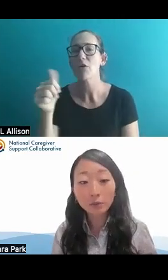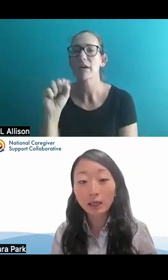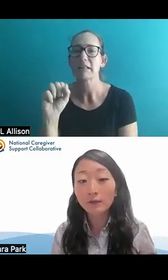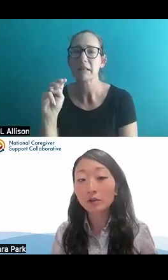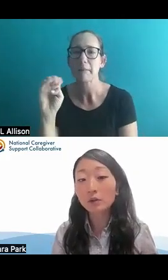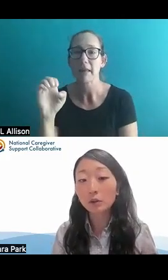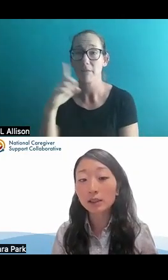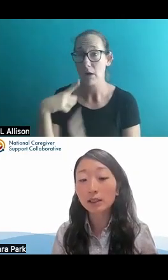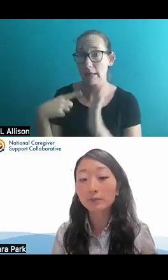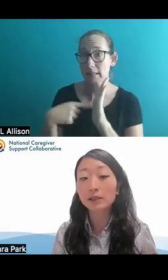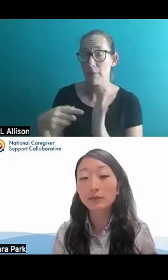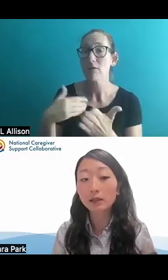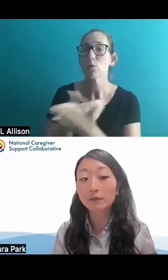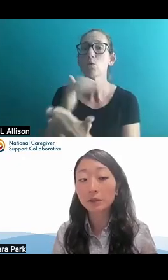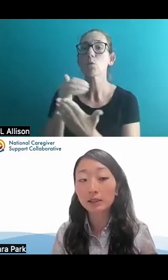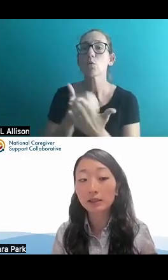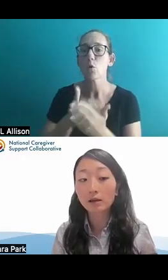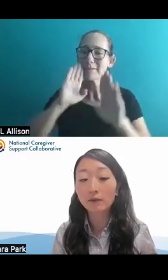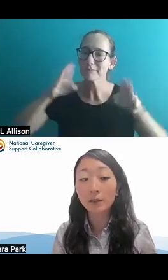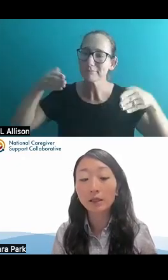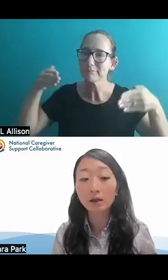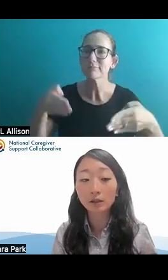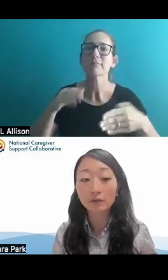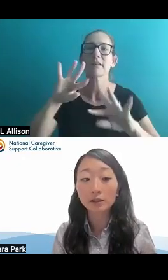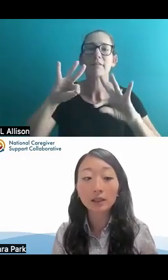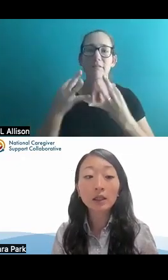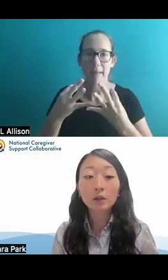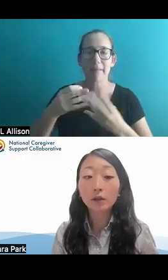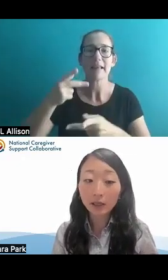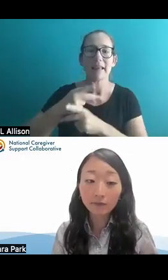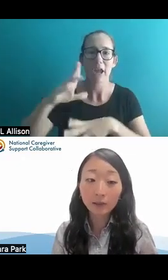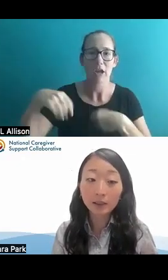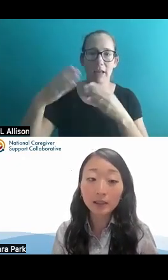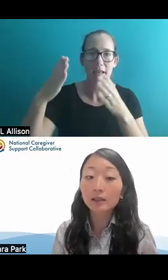we have a new course that specifically focuses on family caregivers who are grandfamilies and